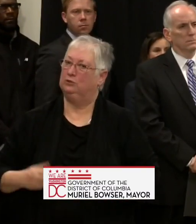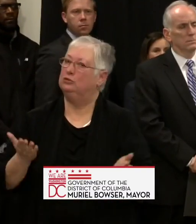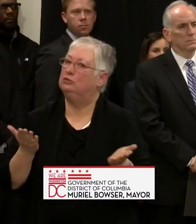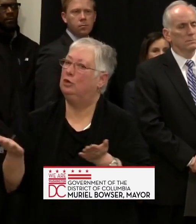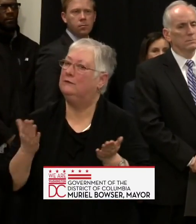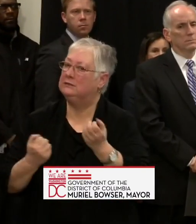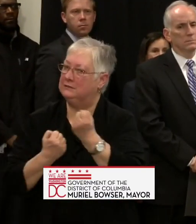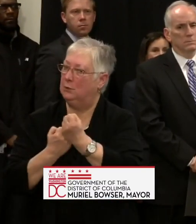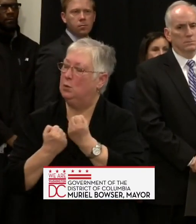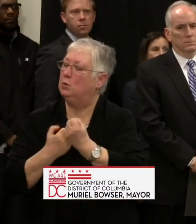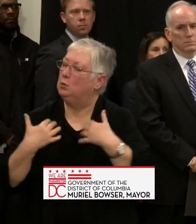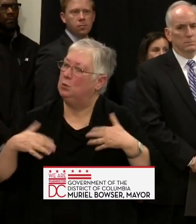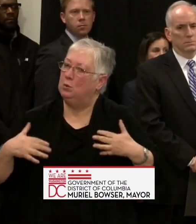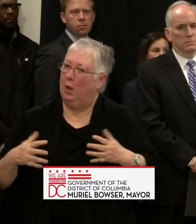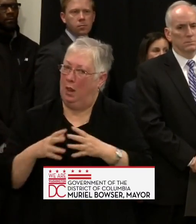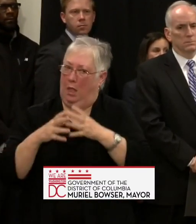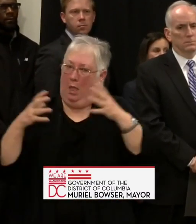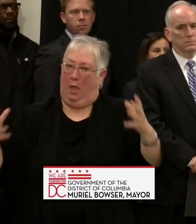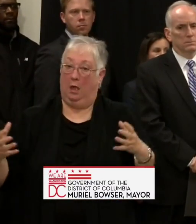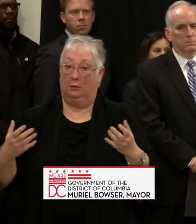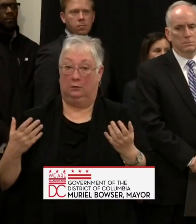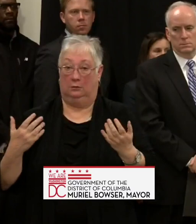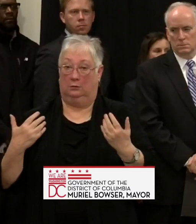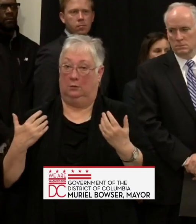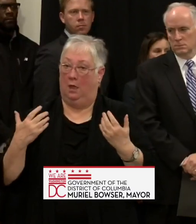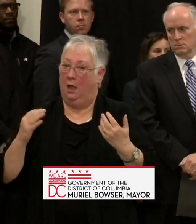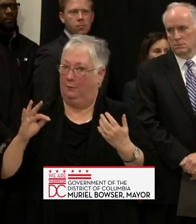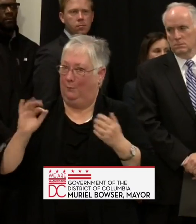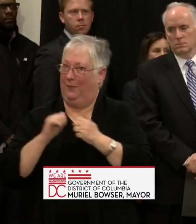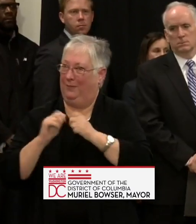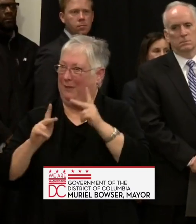EVENTS WITH FIRE AND EMS SUPPORT AND THE HEALTH DEPARTMENT AND